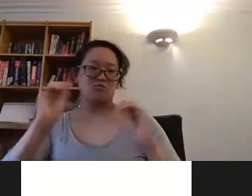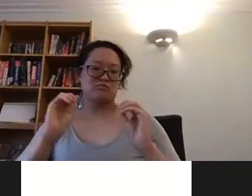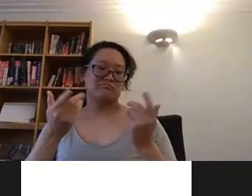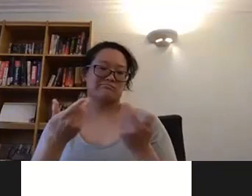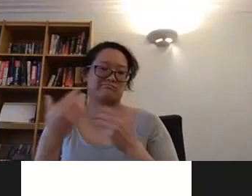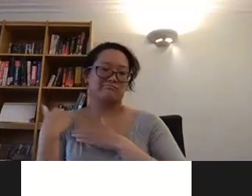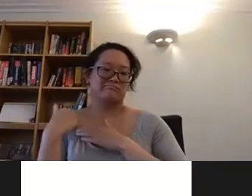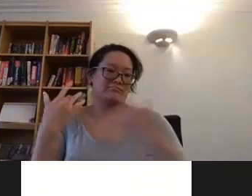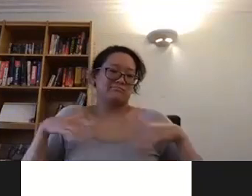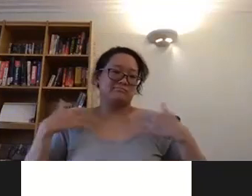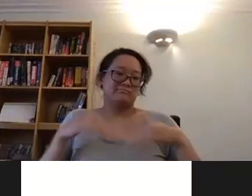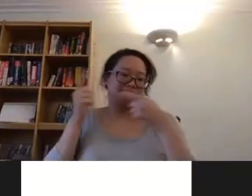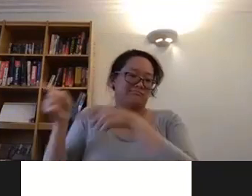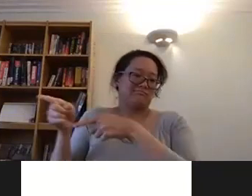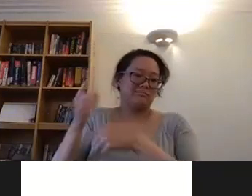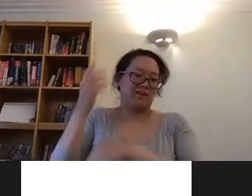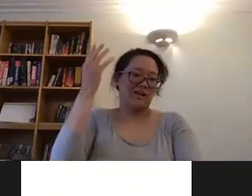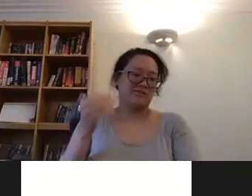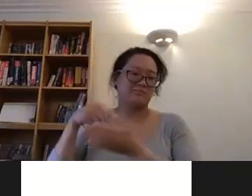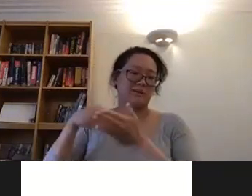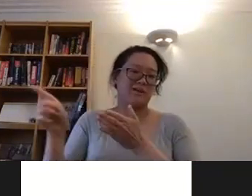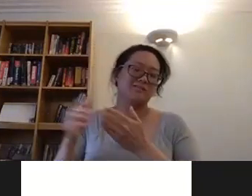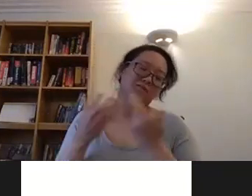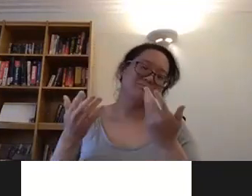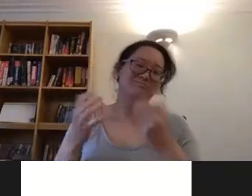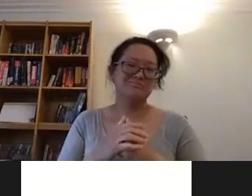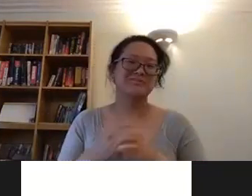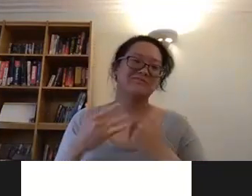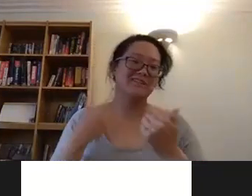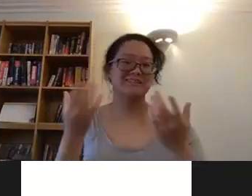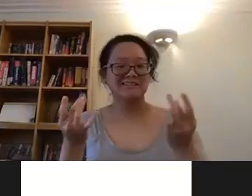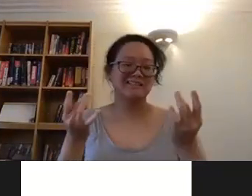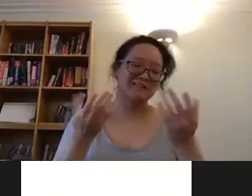but they really haven't been taking responsibility to do that, so you know